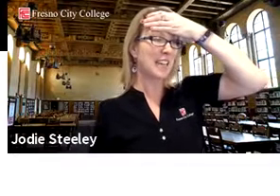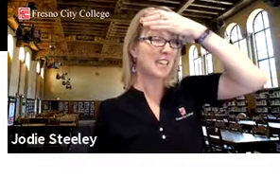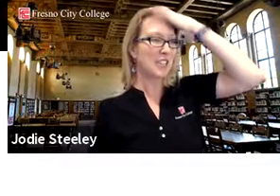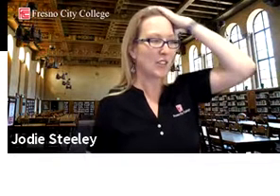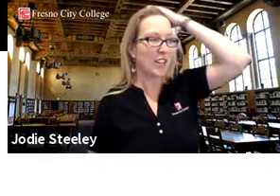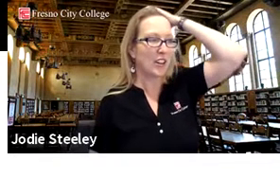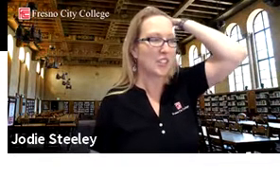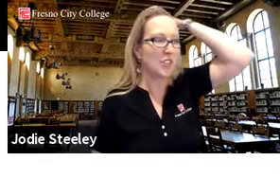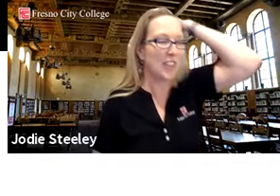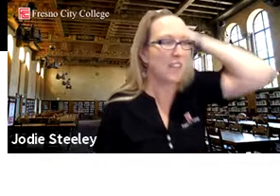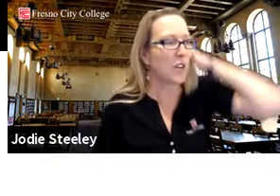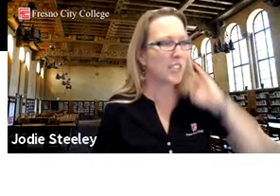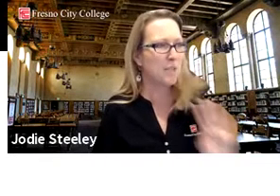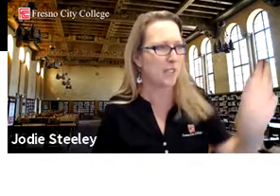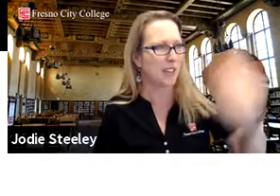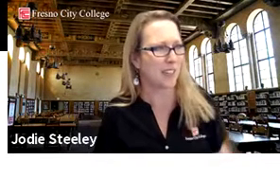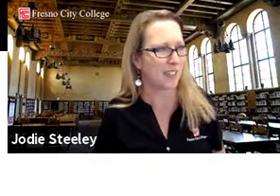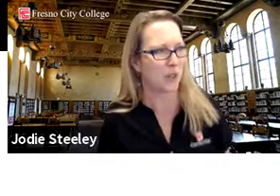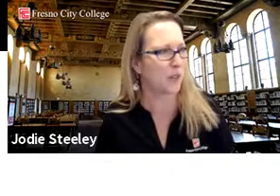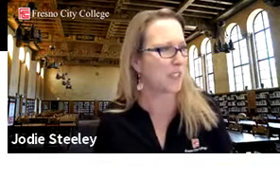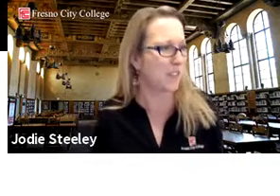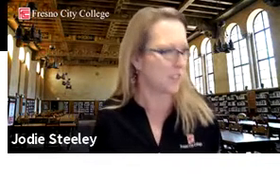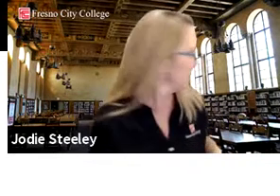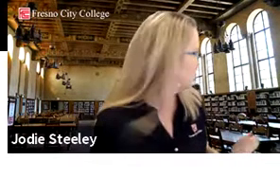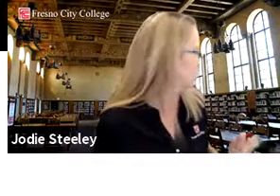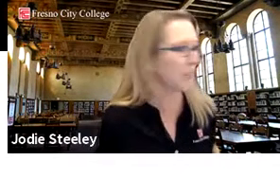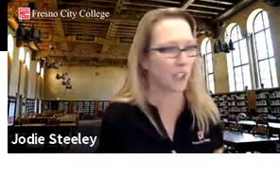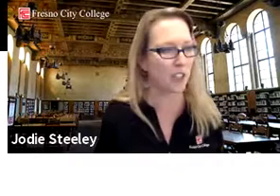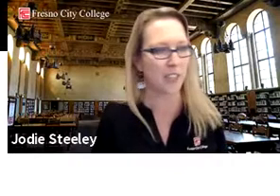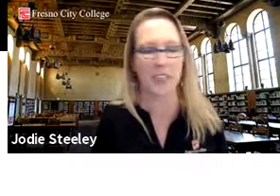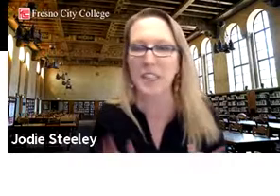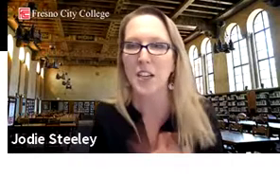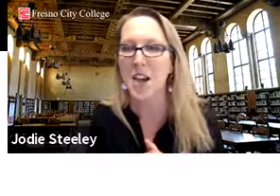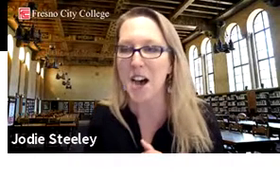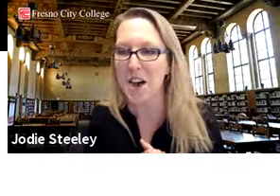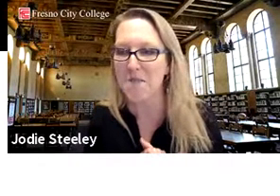like to encourage you to have questions. I'm just gonna go dress up. Sorry. Oh, my goodness sakes. Unknown: Um,